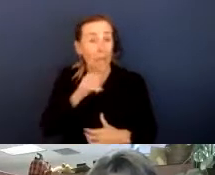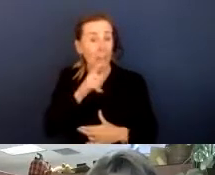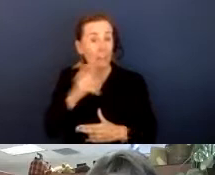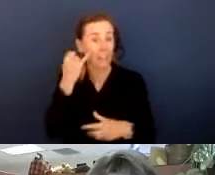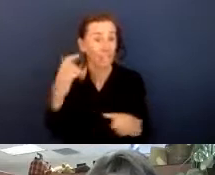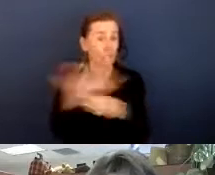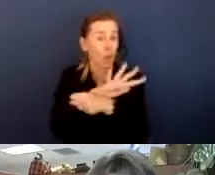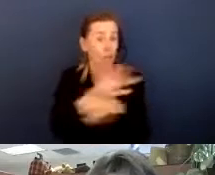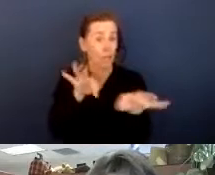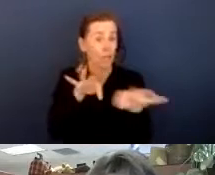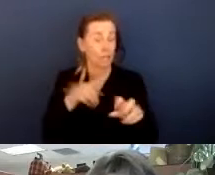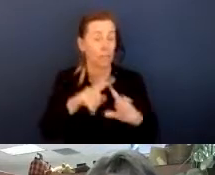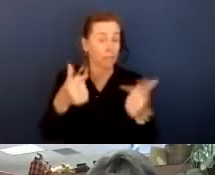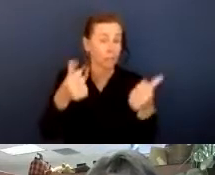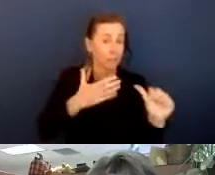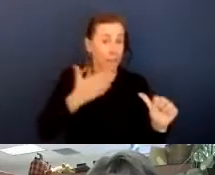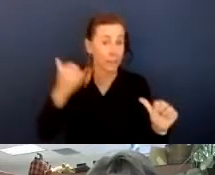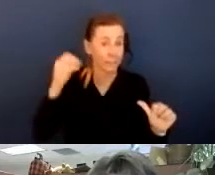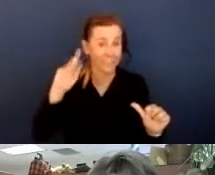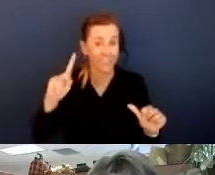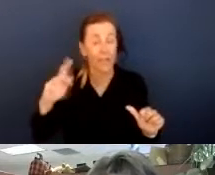Jabari: (on phone)I can't do a full explanation of the position, but I will try my best. Okay.